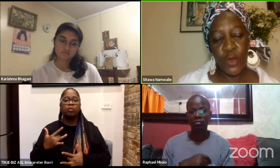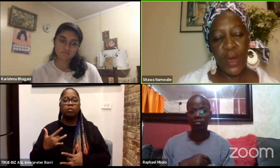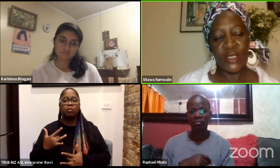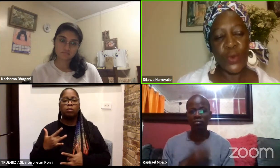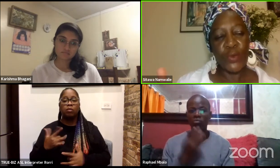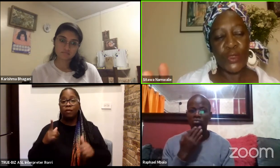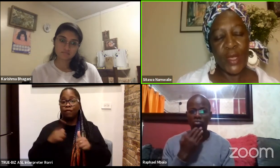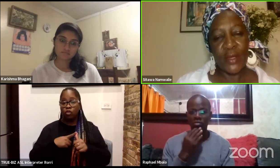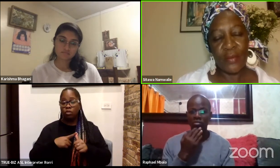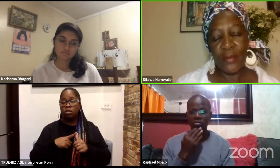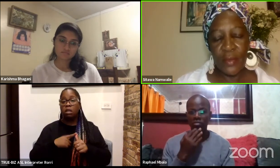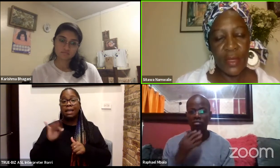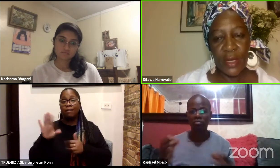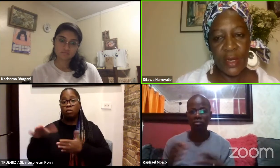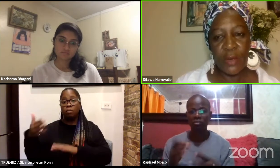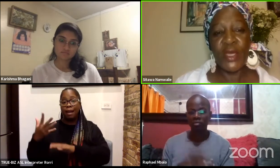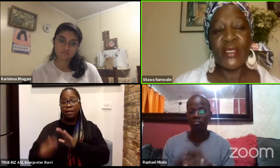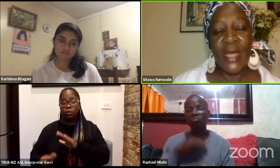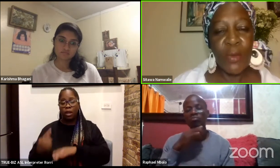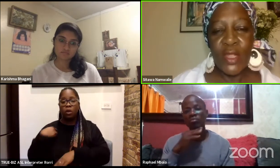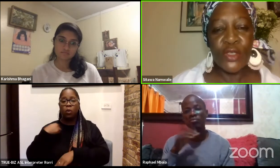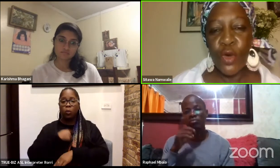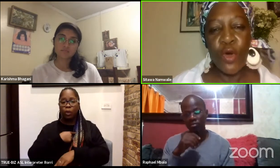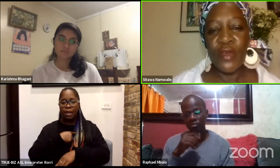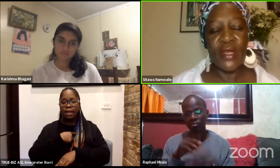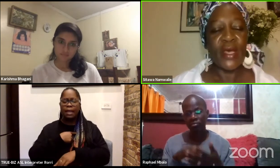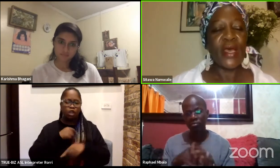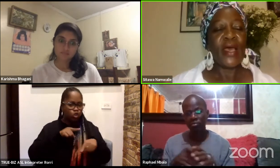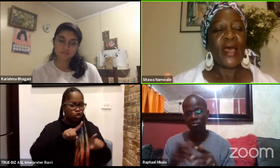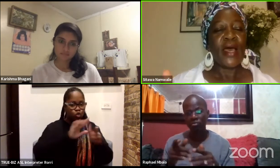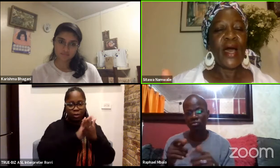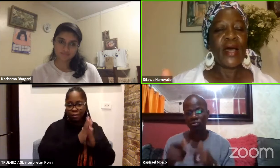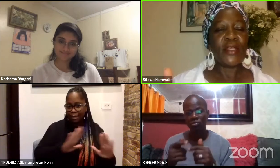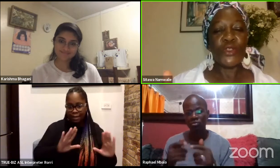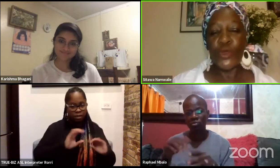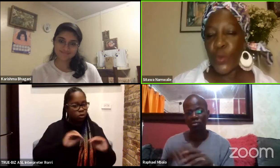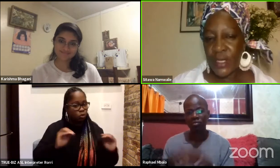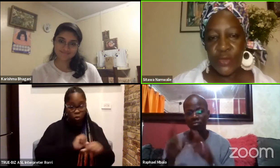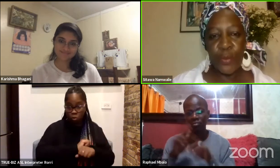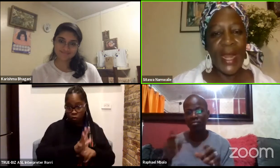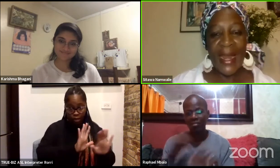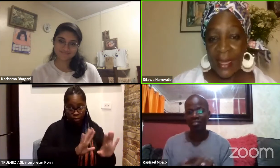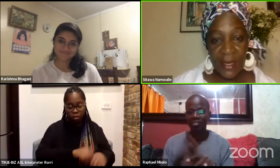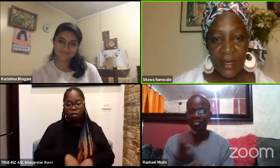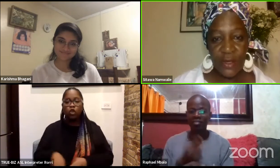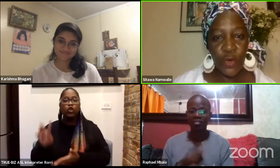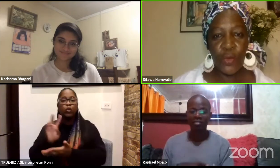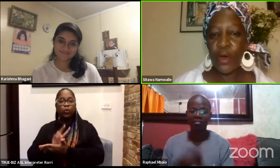when you pass away you spend, in peacetime when there's no COVID, there's two weeks of planning.